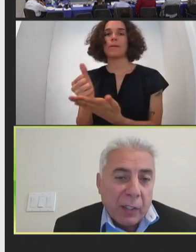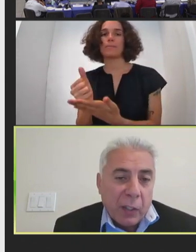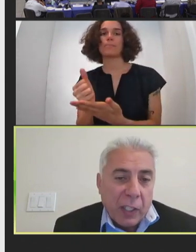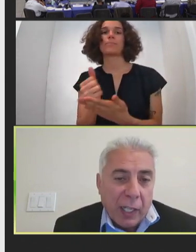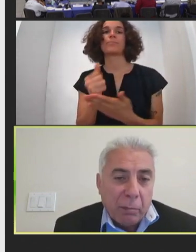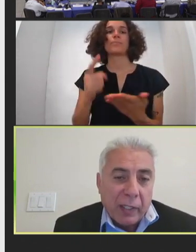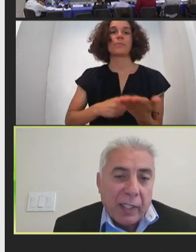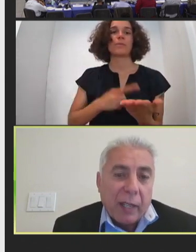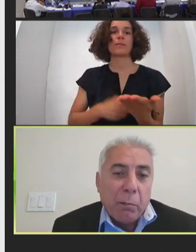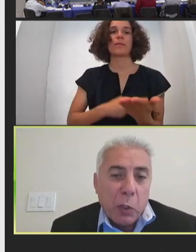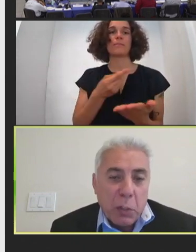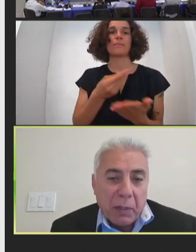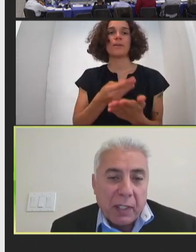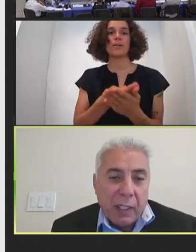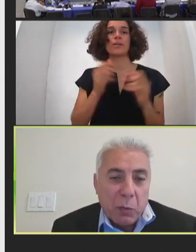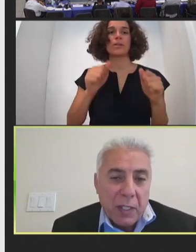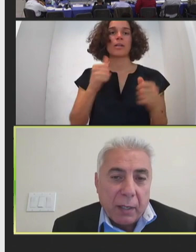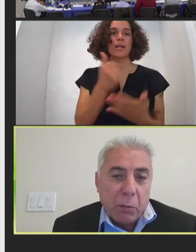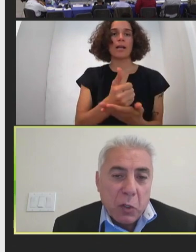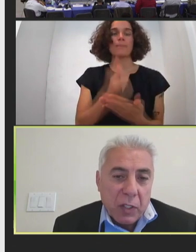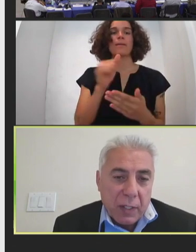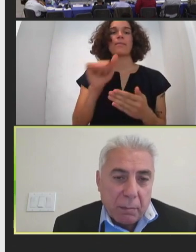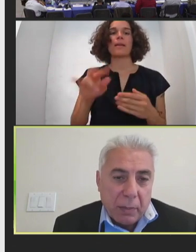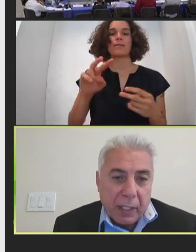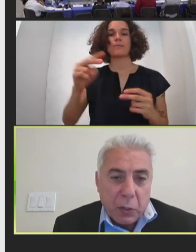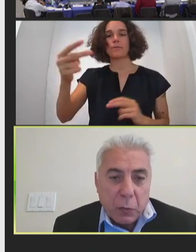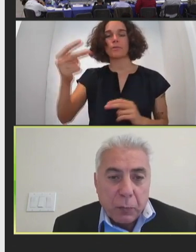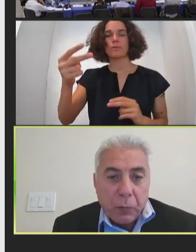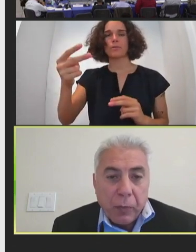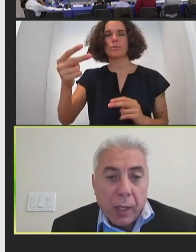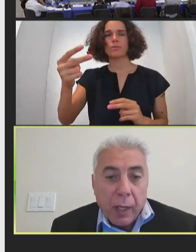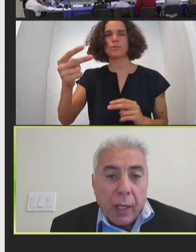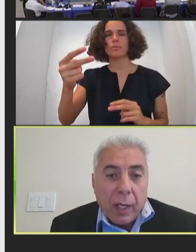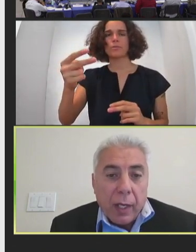could help. And the reimbursement, dealing with the reimbursement is a big issue.